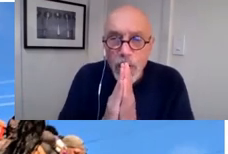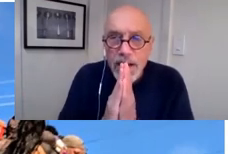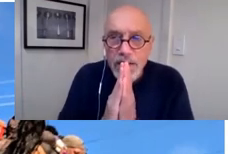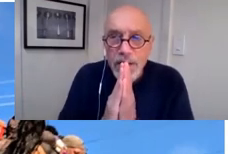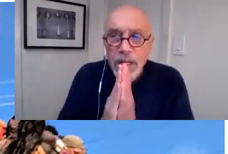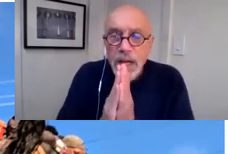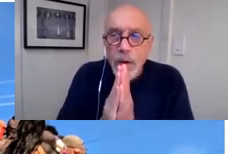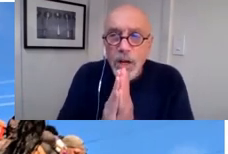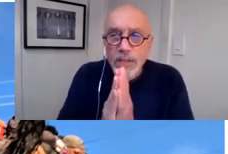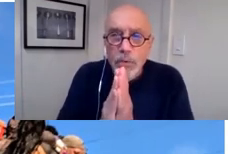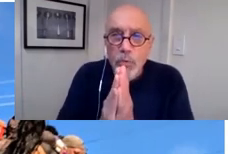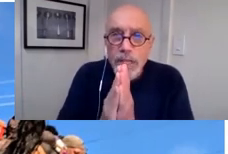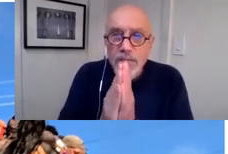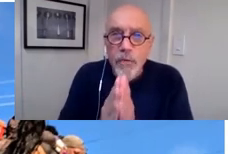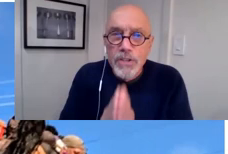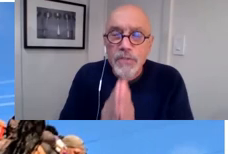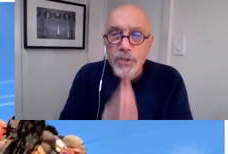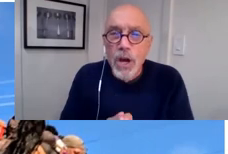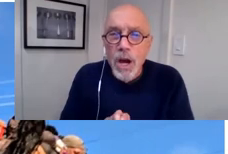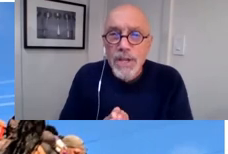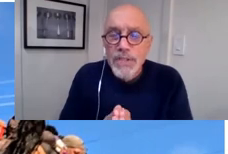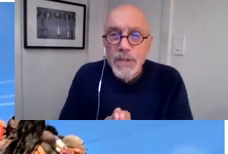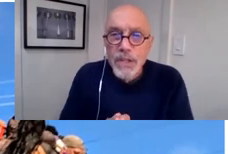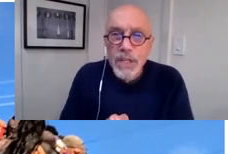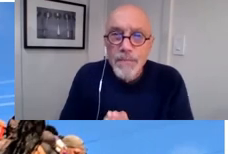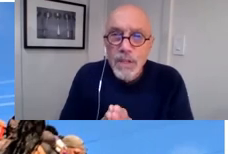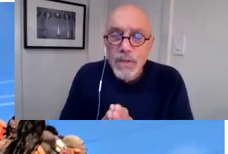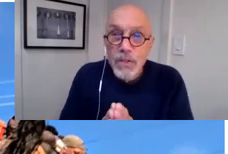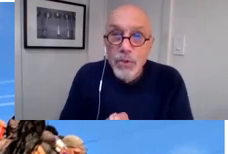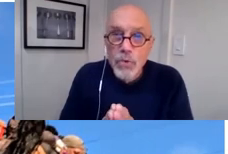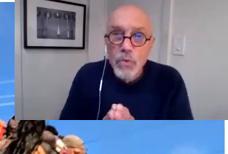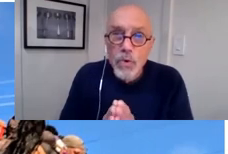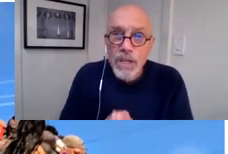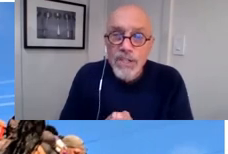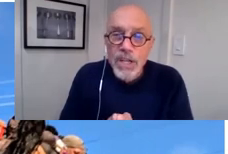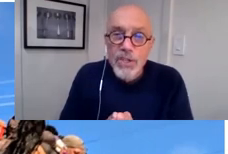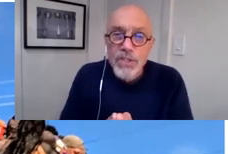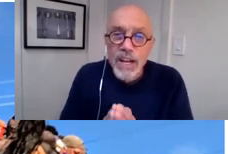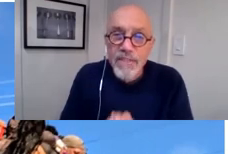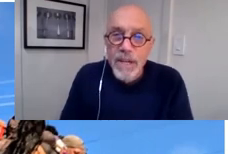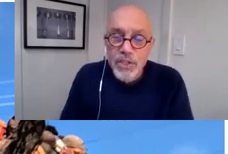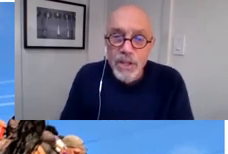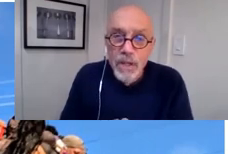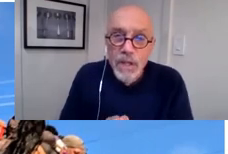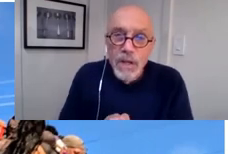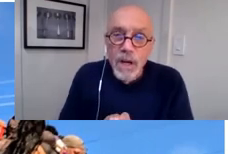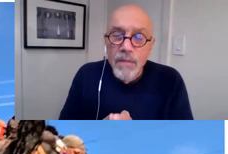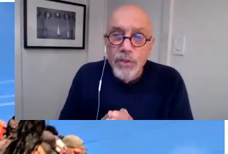but I wanted to reinforce for you guys the two organizations that I mentioned,